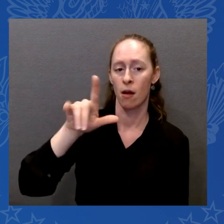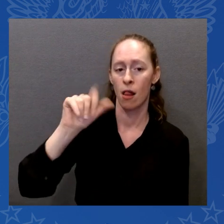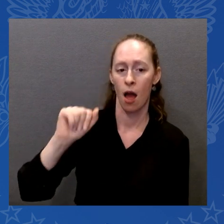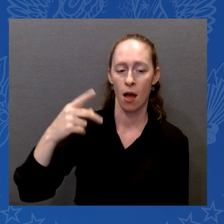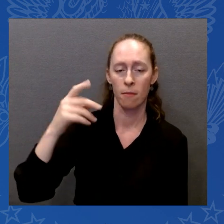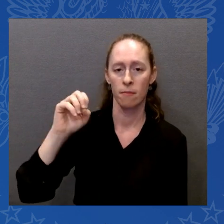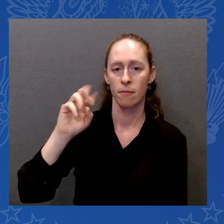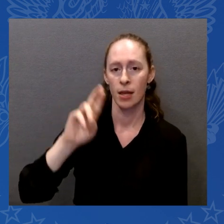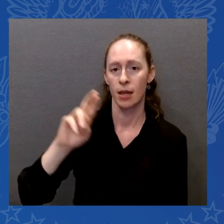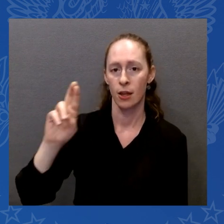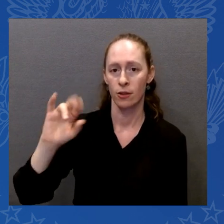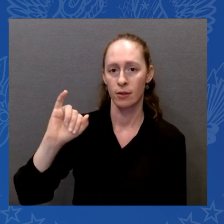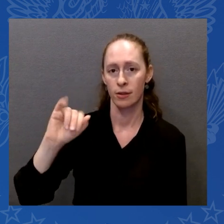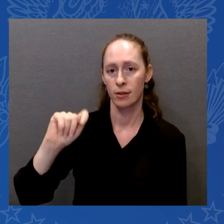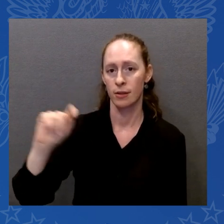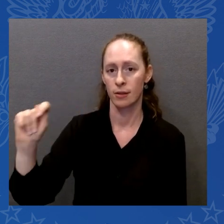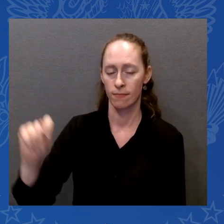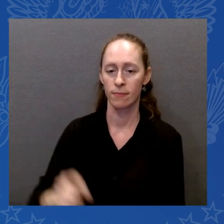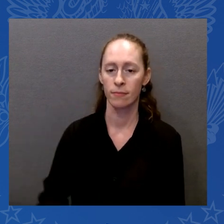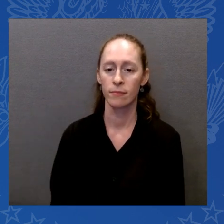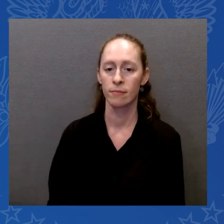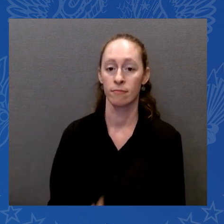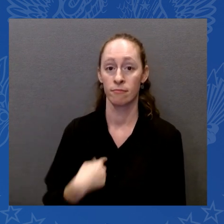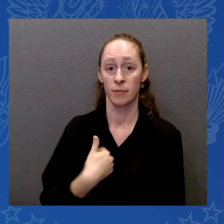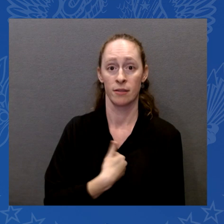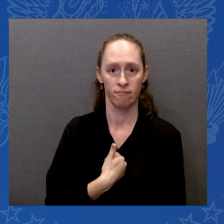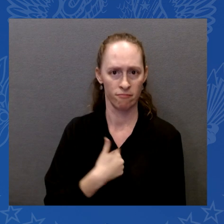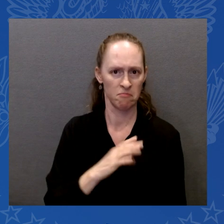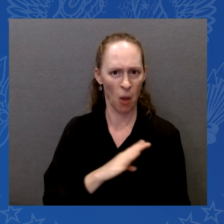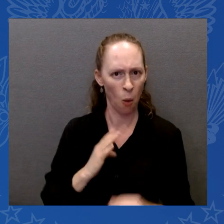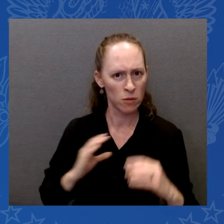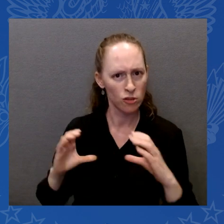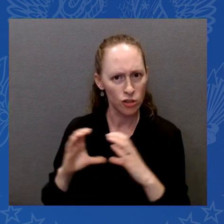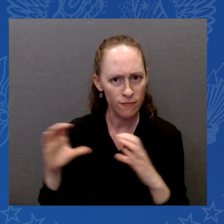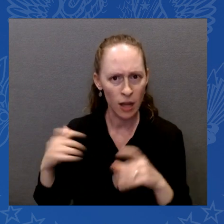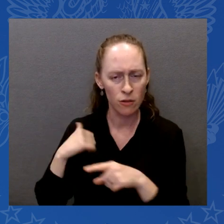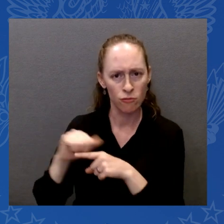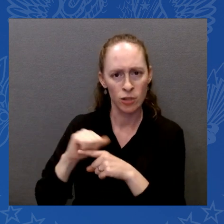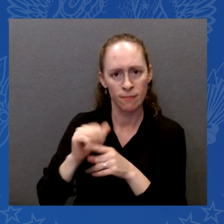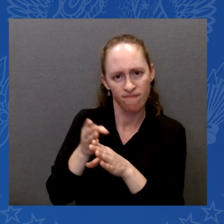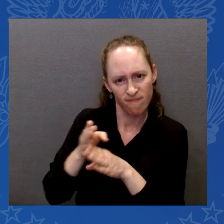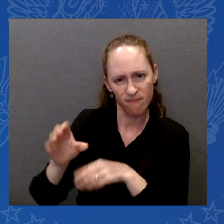fellowship, trained obstetrician gynecologist with a comprehensive background in family planning,